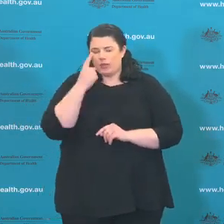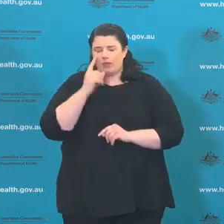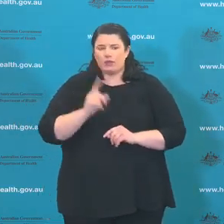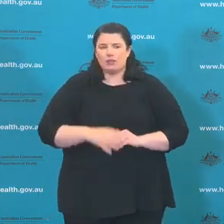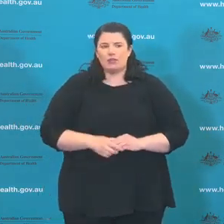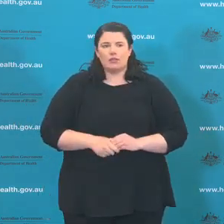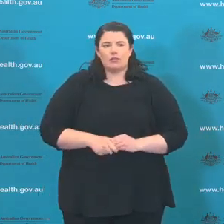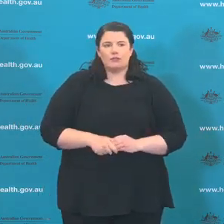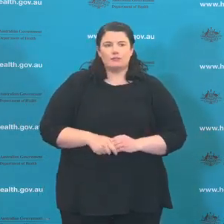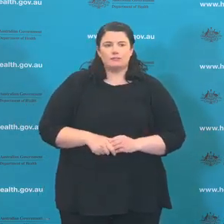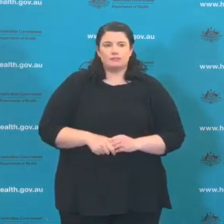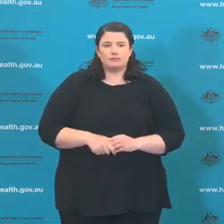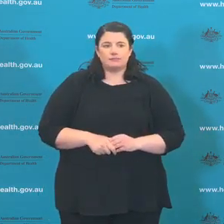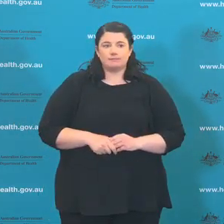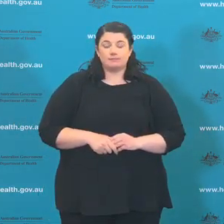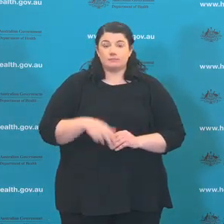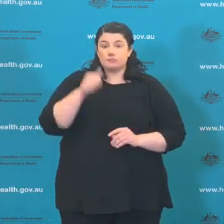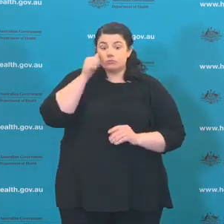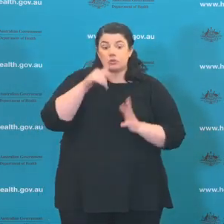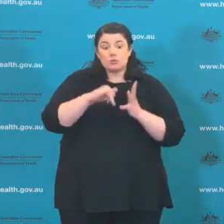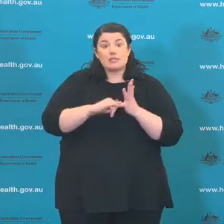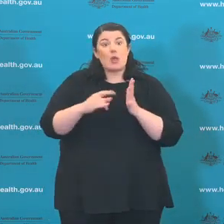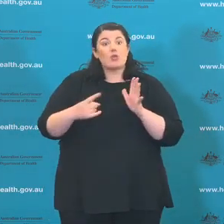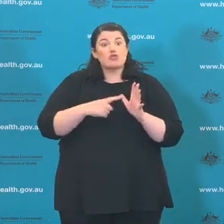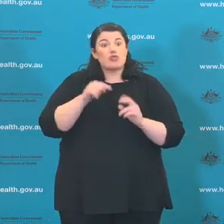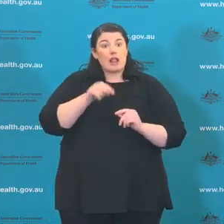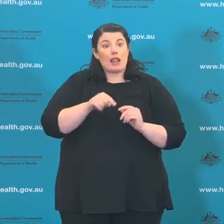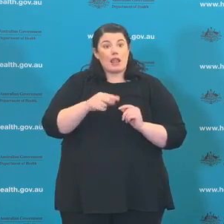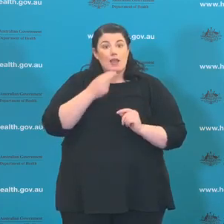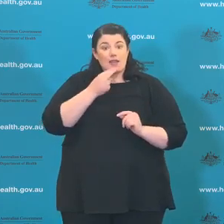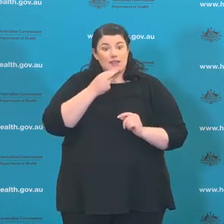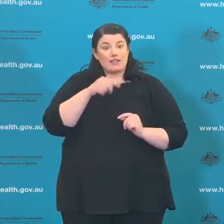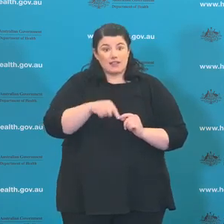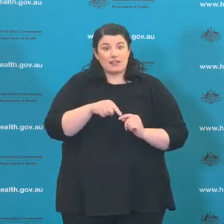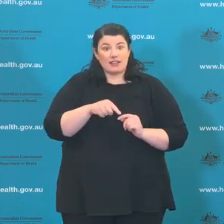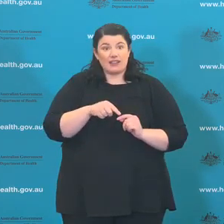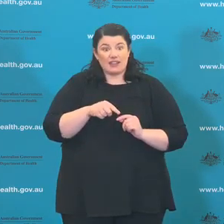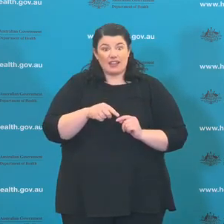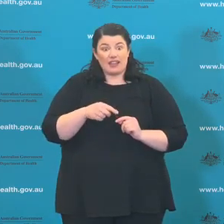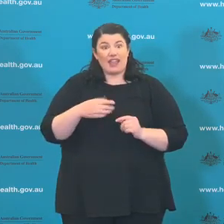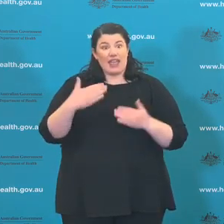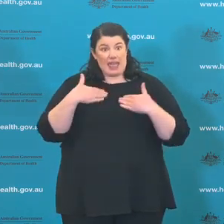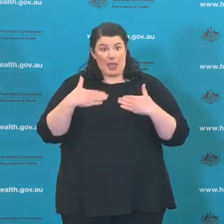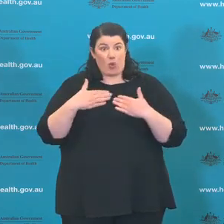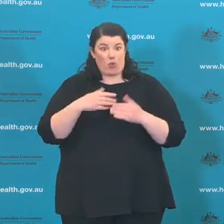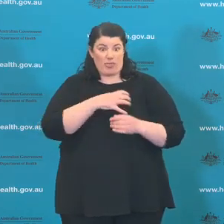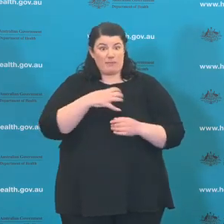fair to say I know that in South Australia, the Chief Health Officer was actually at the football to see how things were going. I think she